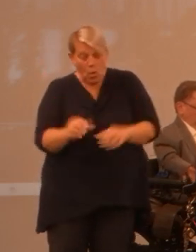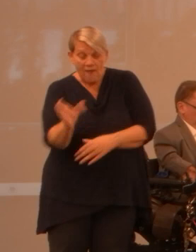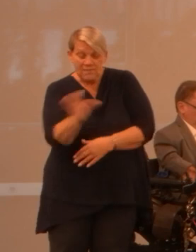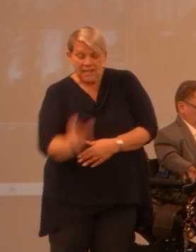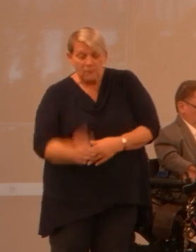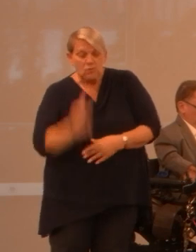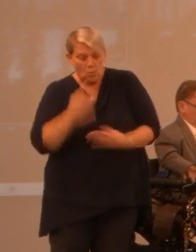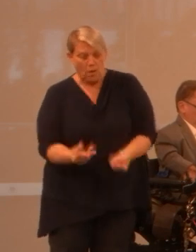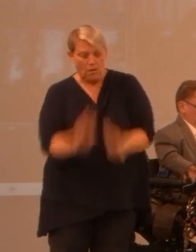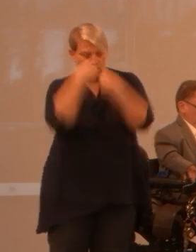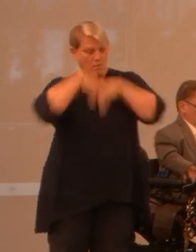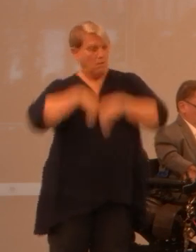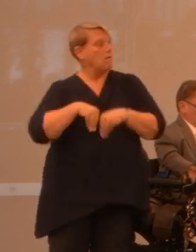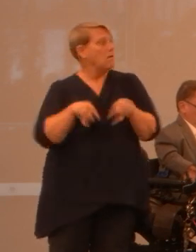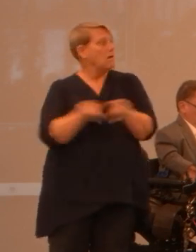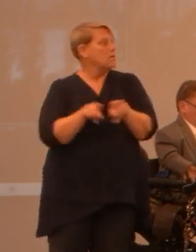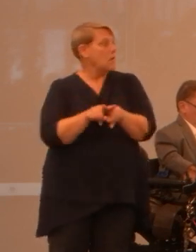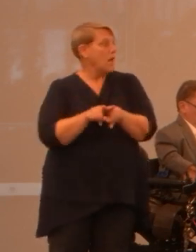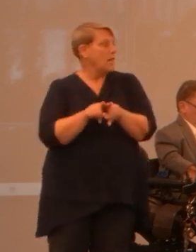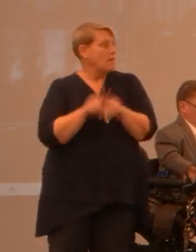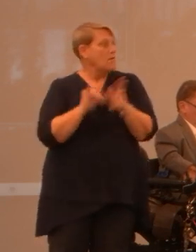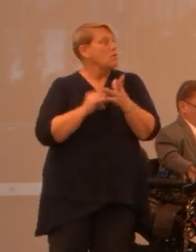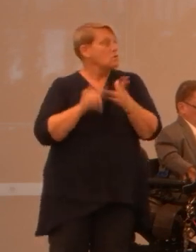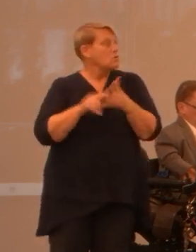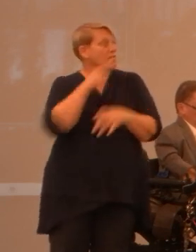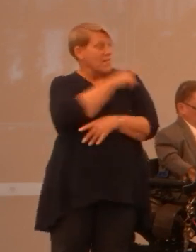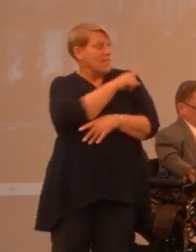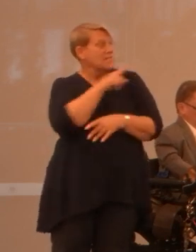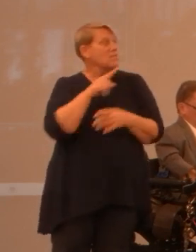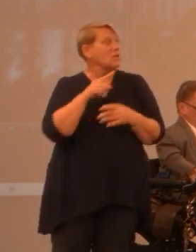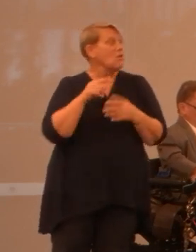look after us. And this one here represents our elders, it was their